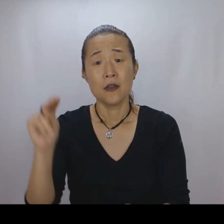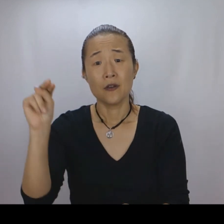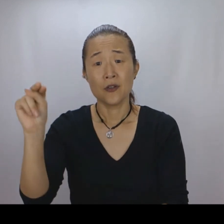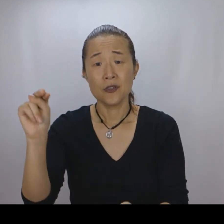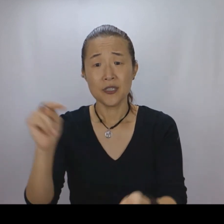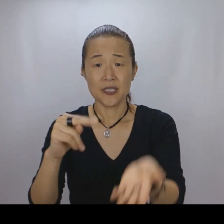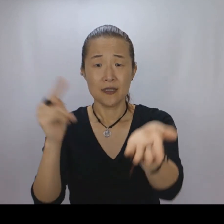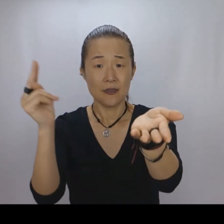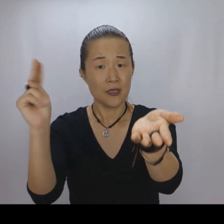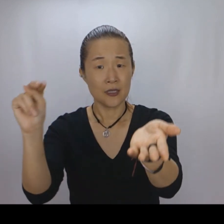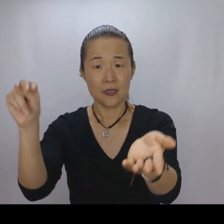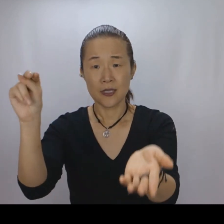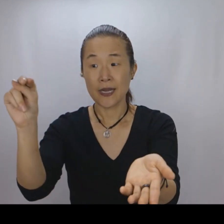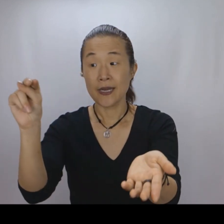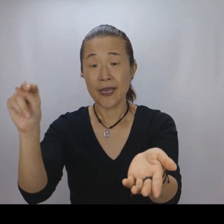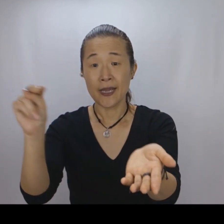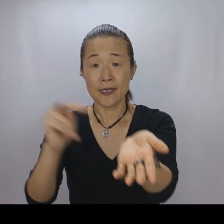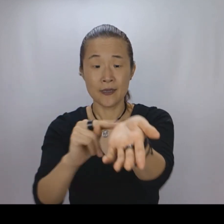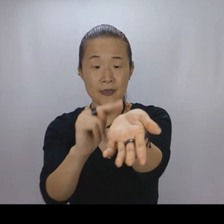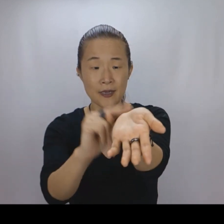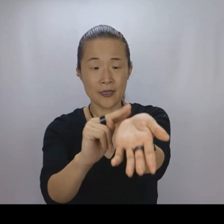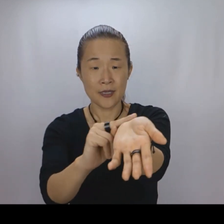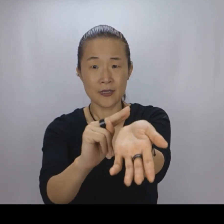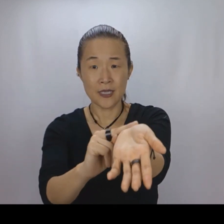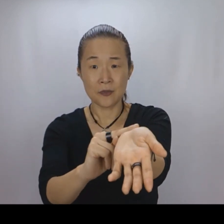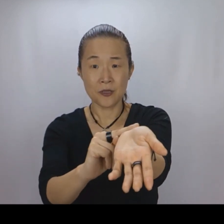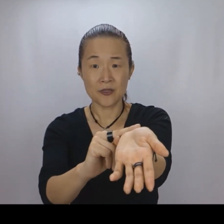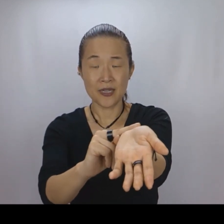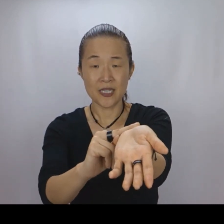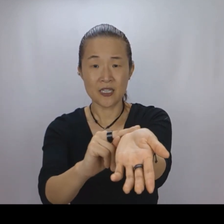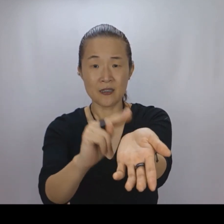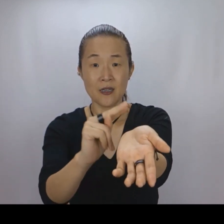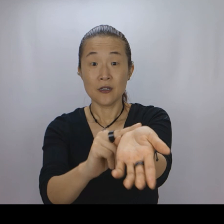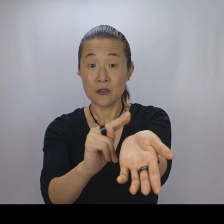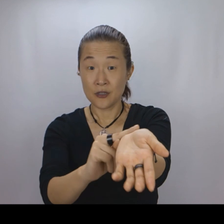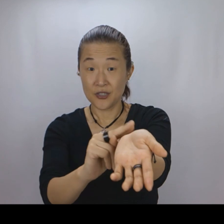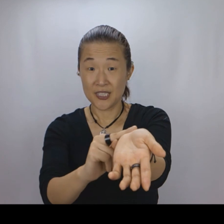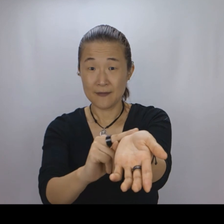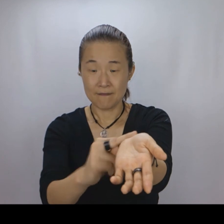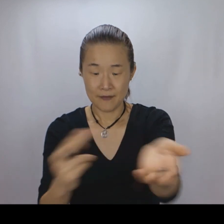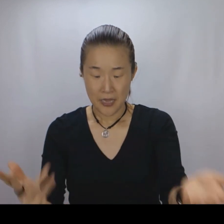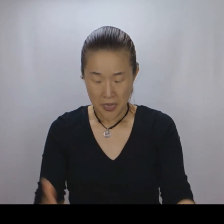Nurse, it's taking an "N," and then take a pulse right here, nurse.